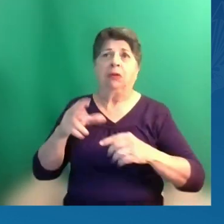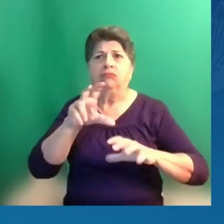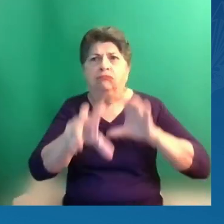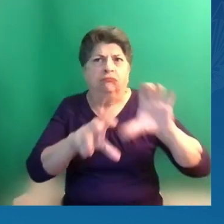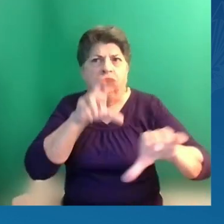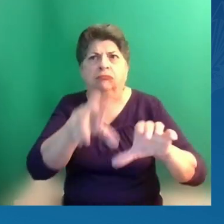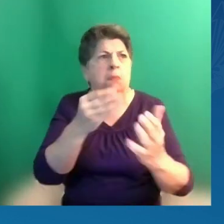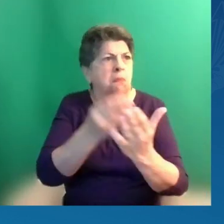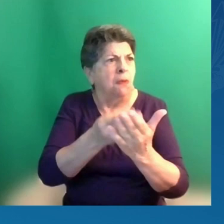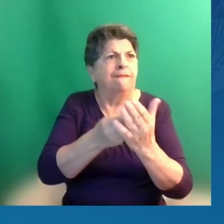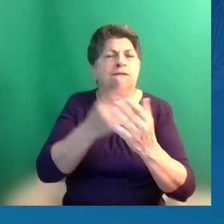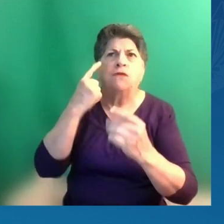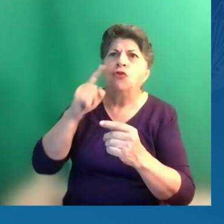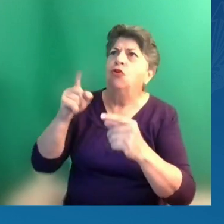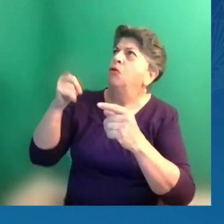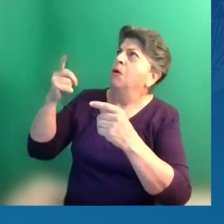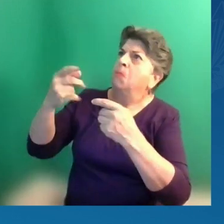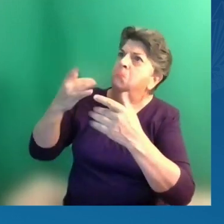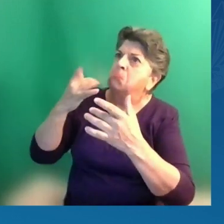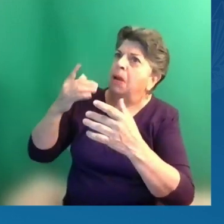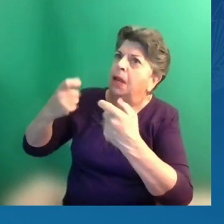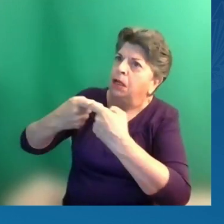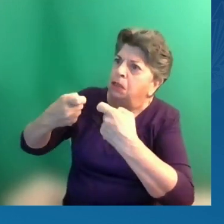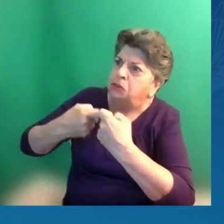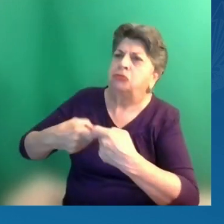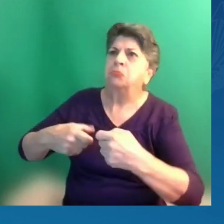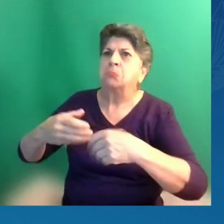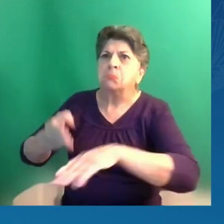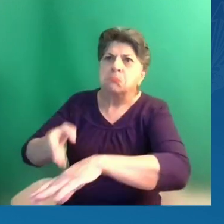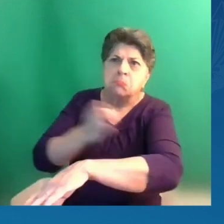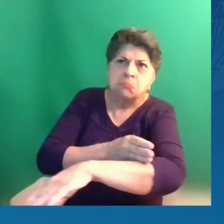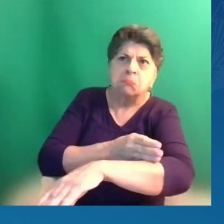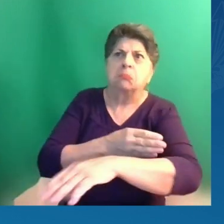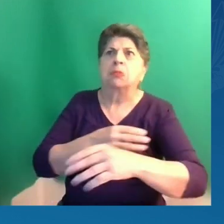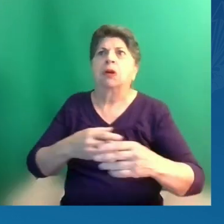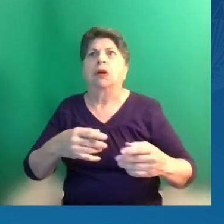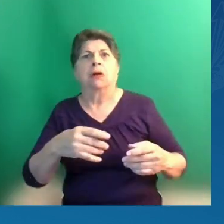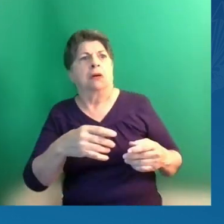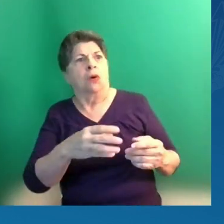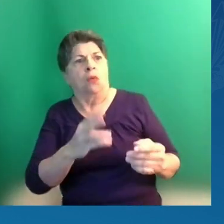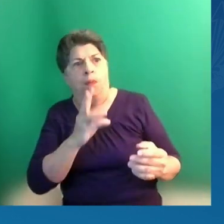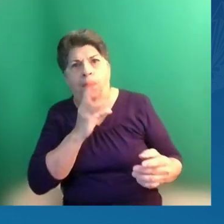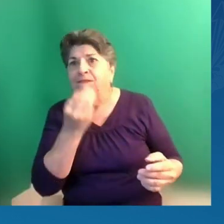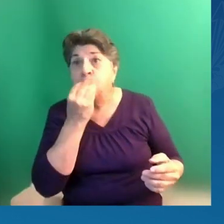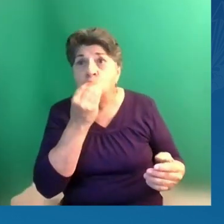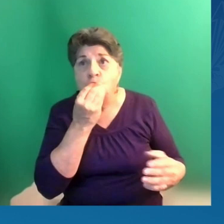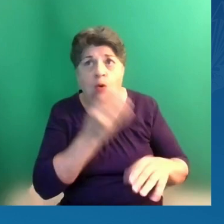are linked to our ability to manage water resources and prepare for extreme hydraulic events.